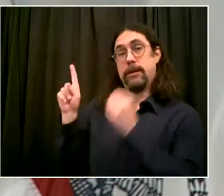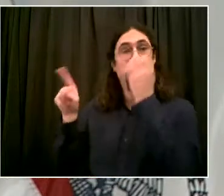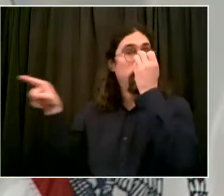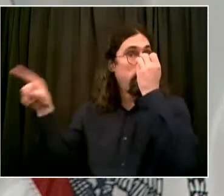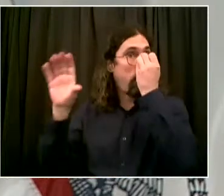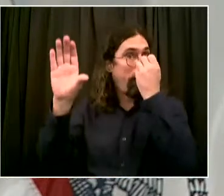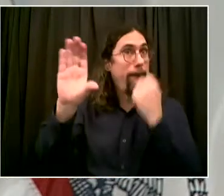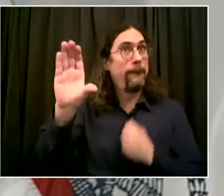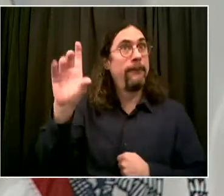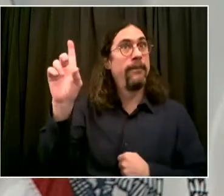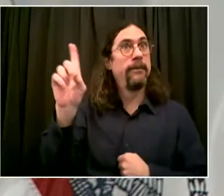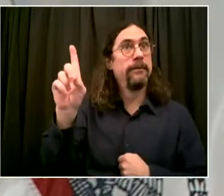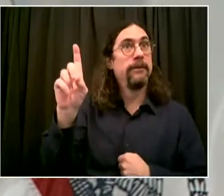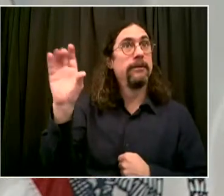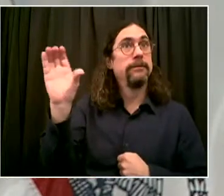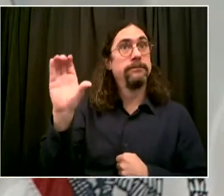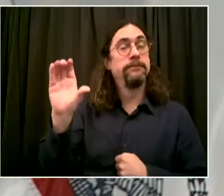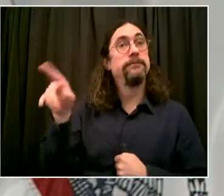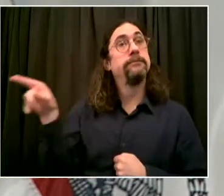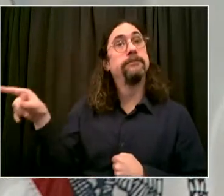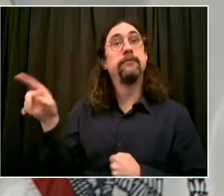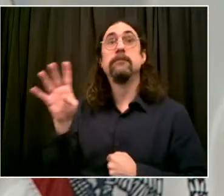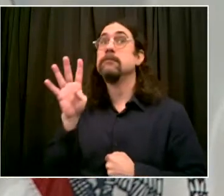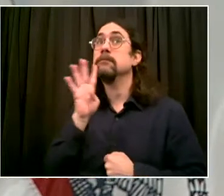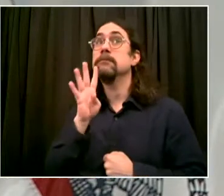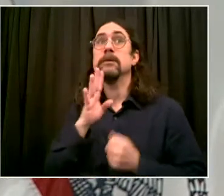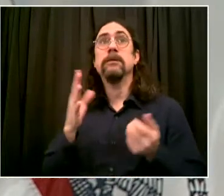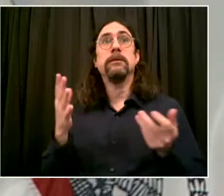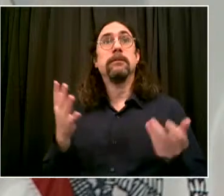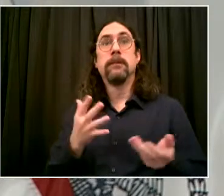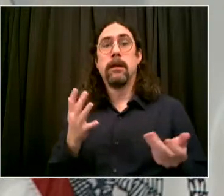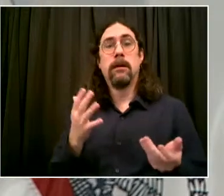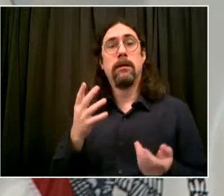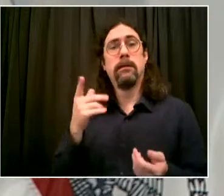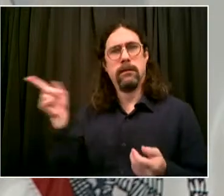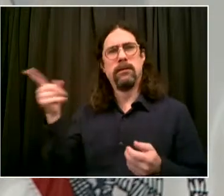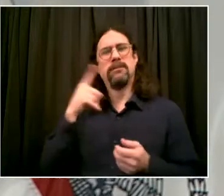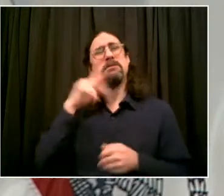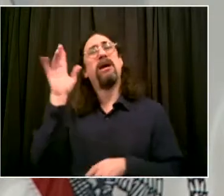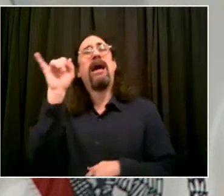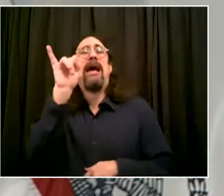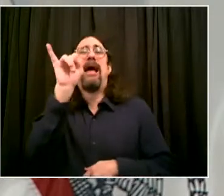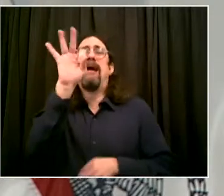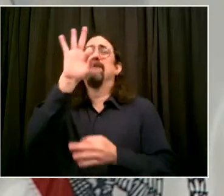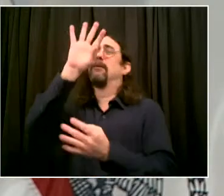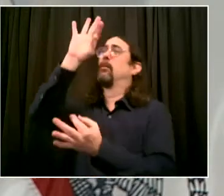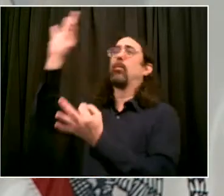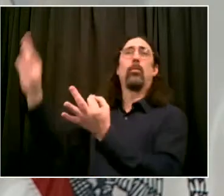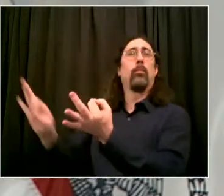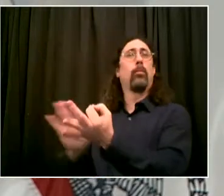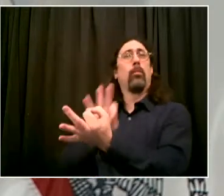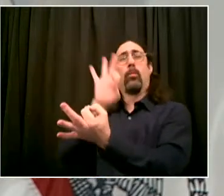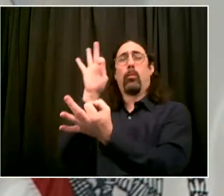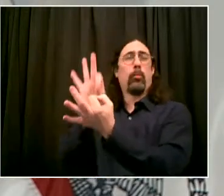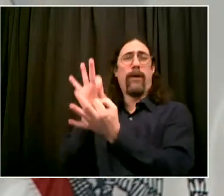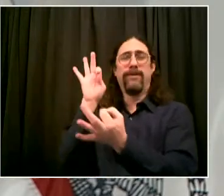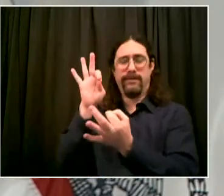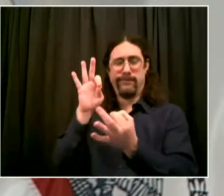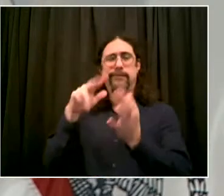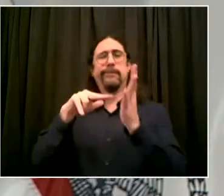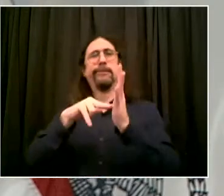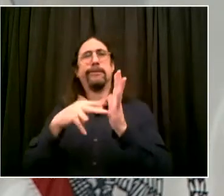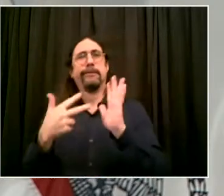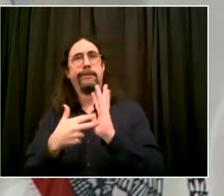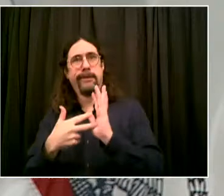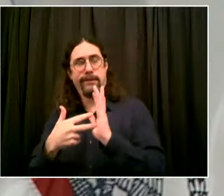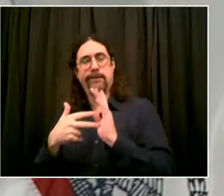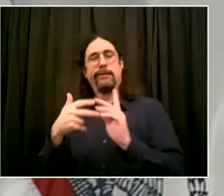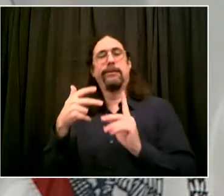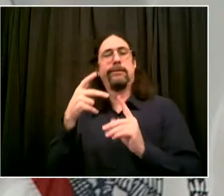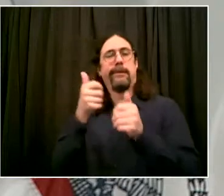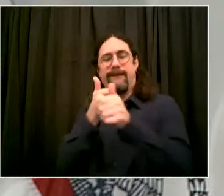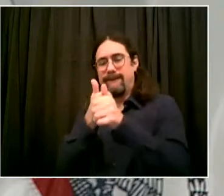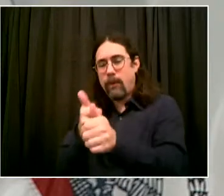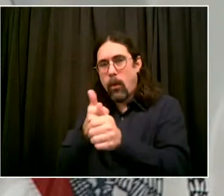IDEAL IS GIVE US